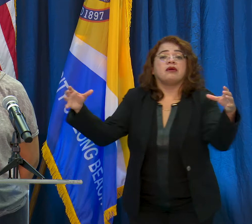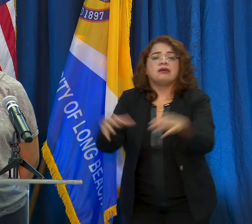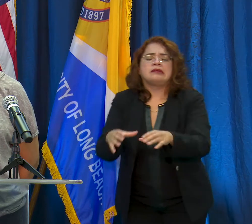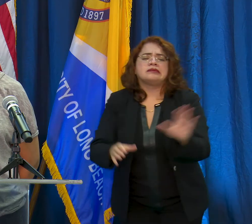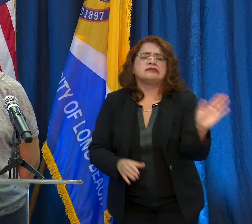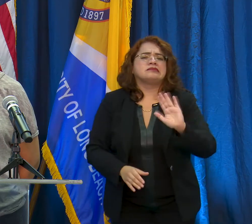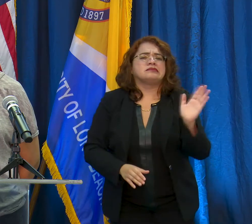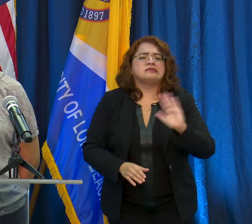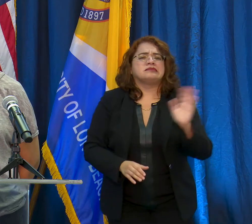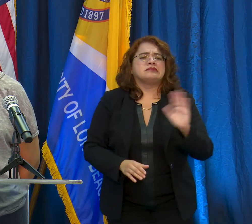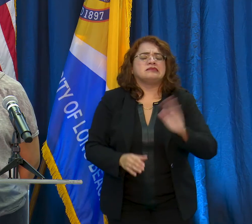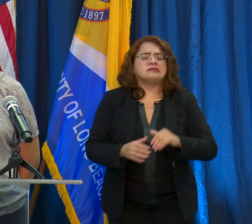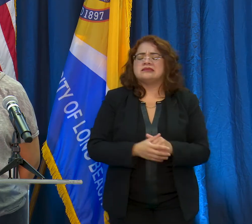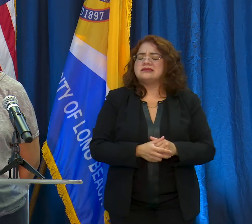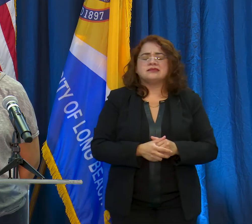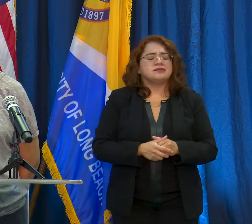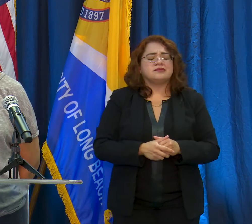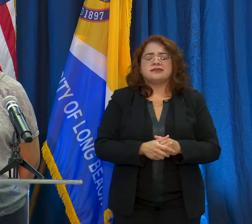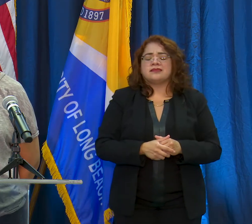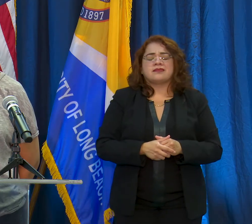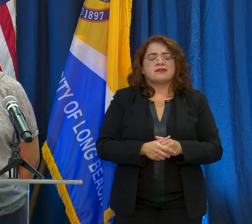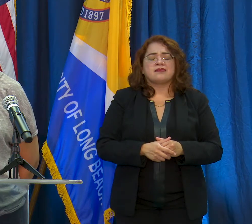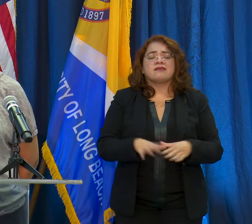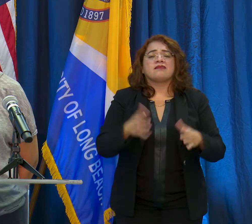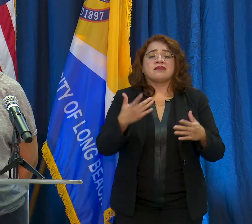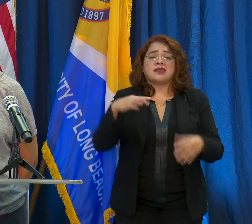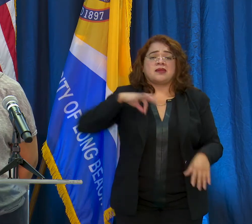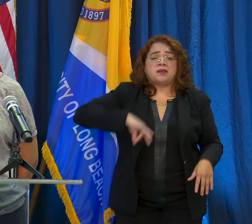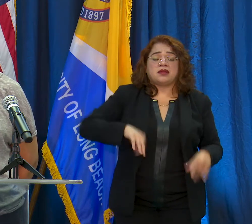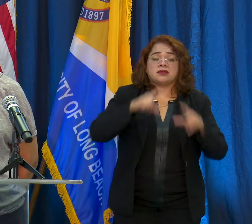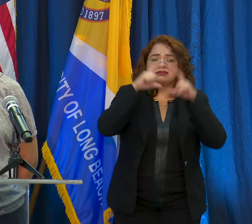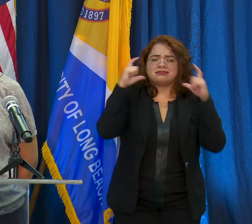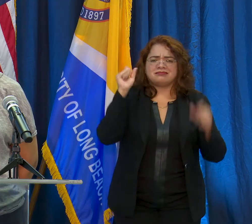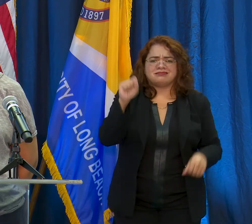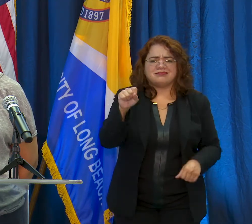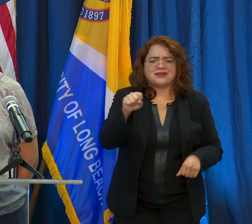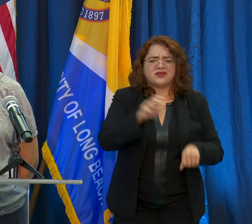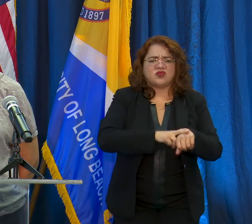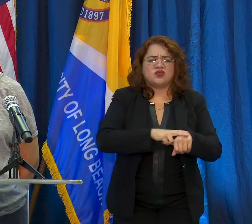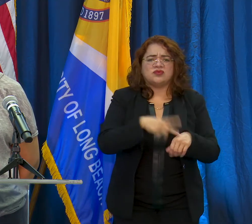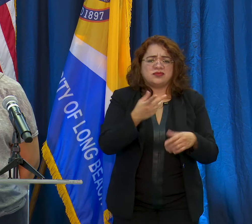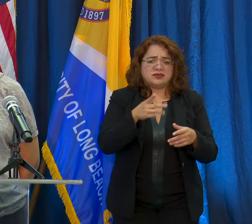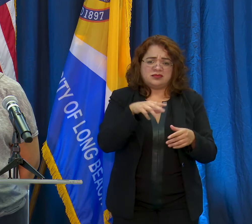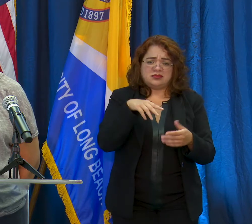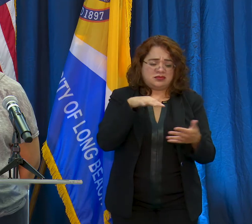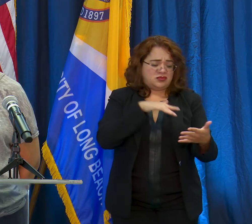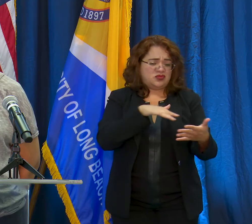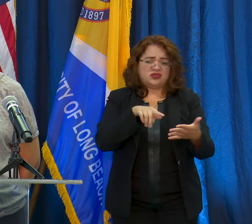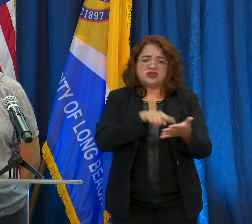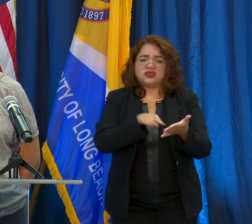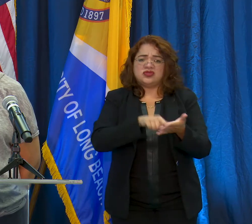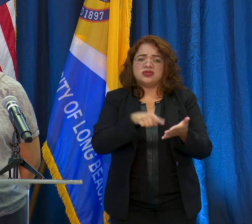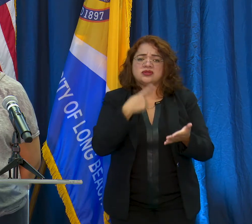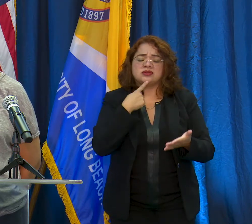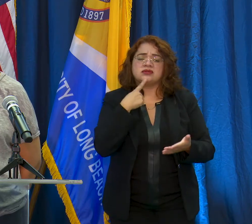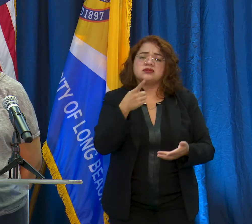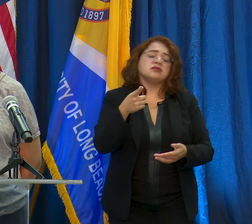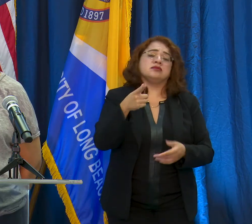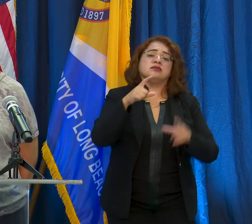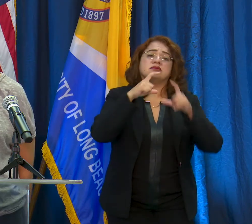seeing more and more evidence about the benefits of wearing masks, including a recent study that found that mandating the use of face coverings in